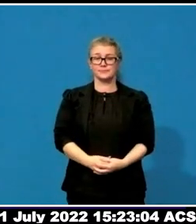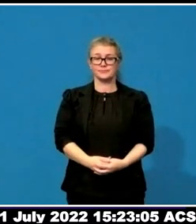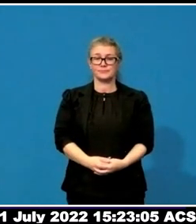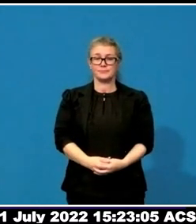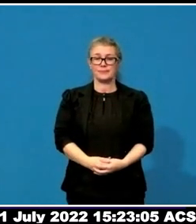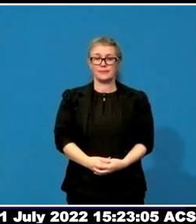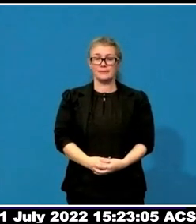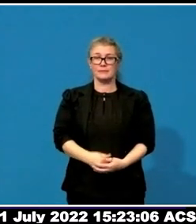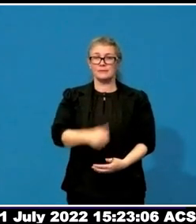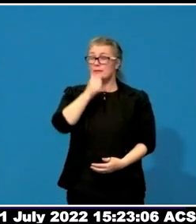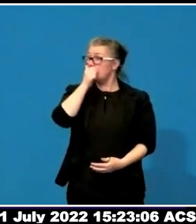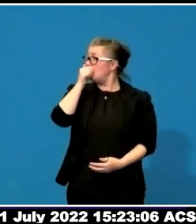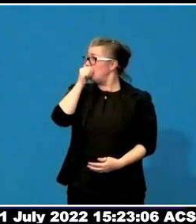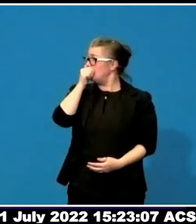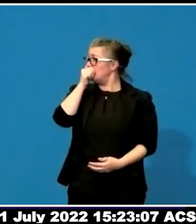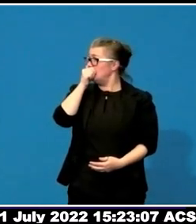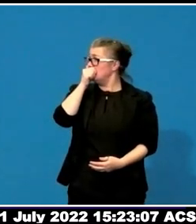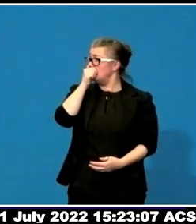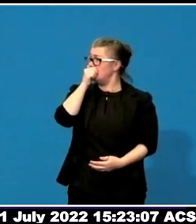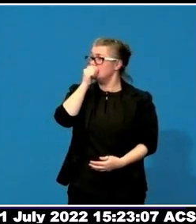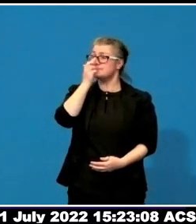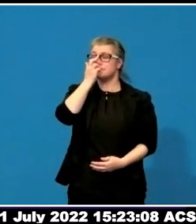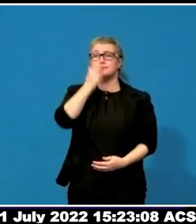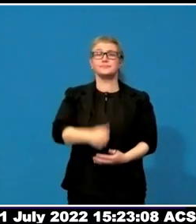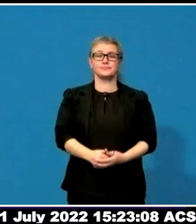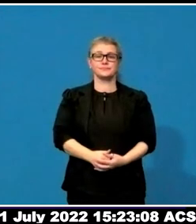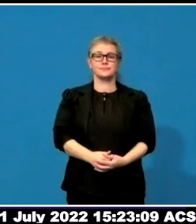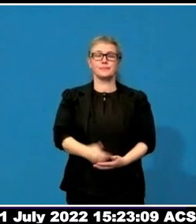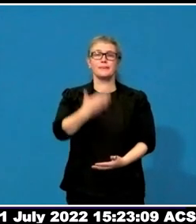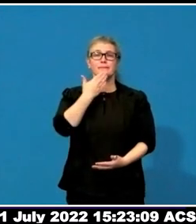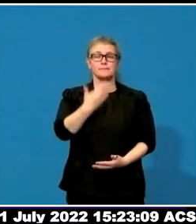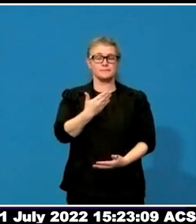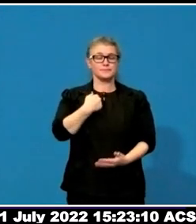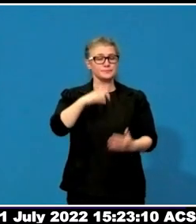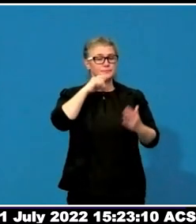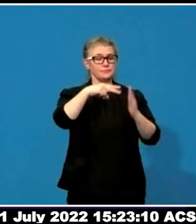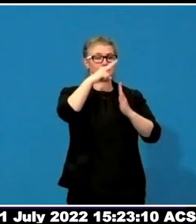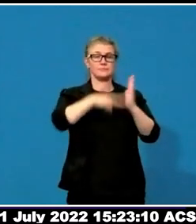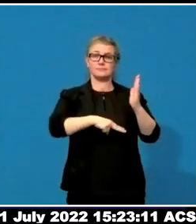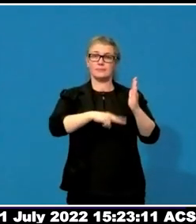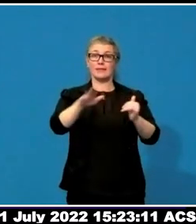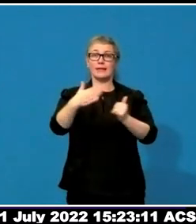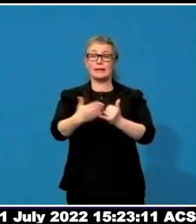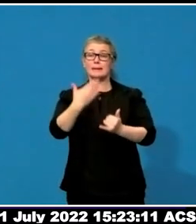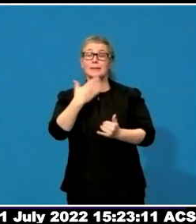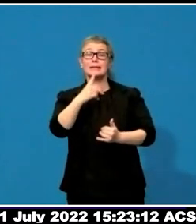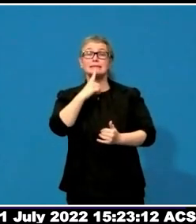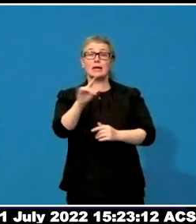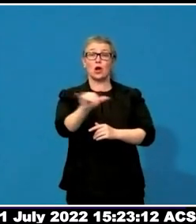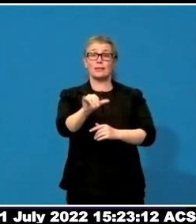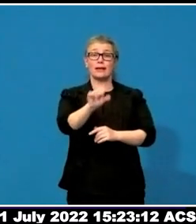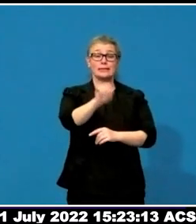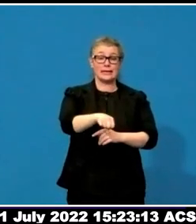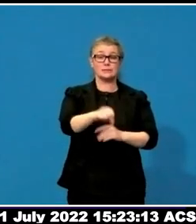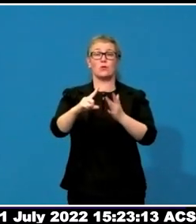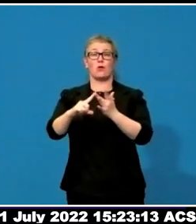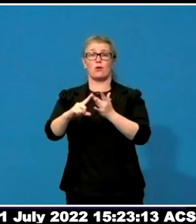can probably see in the distance, she